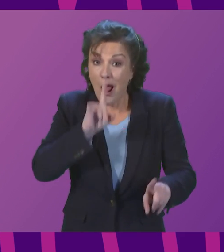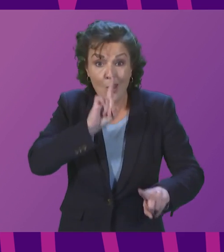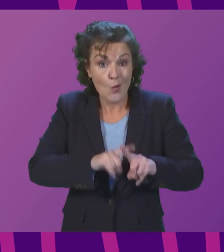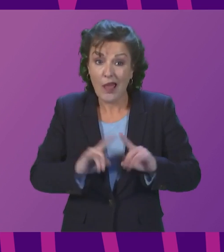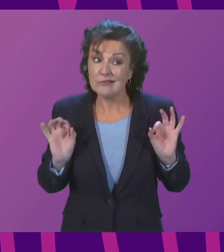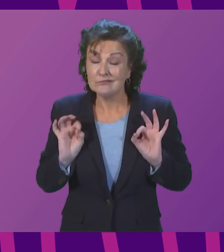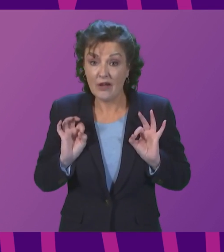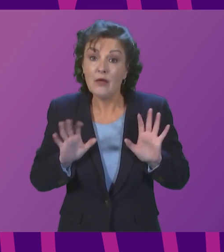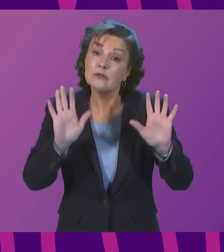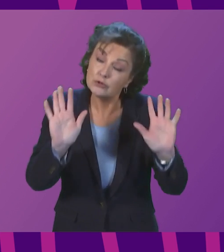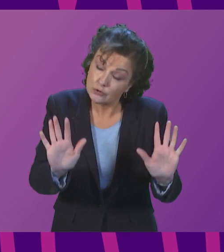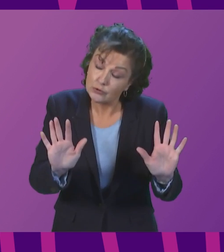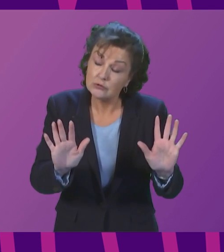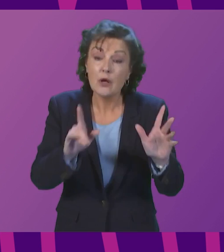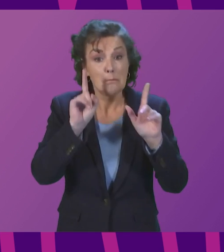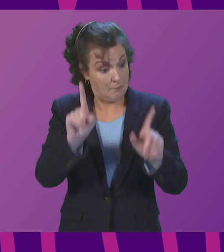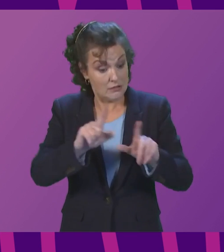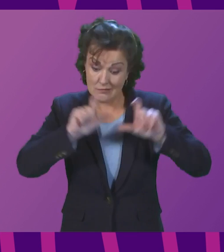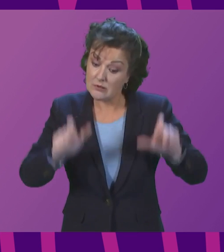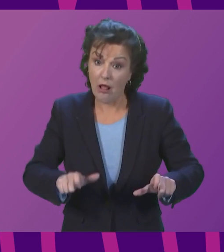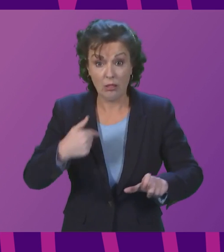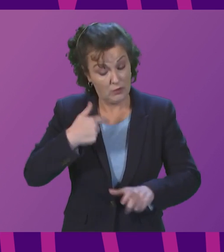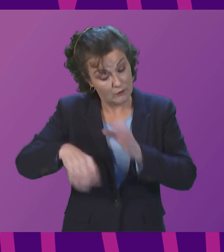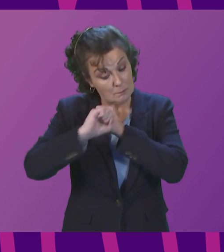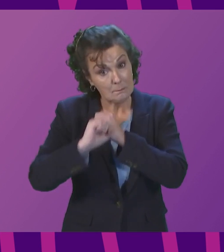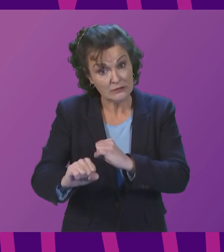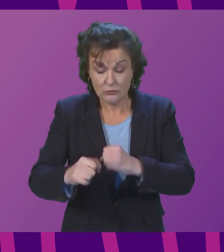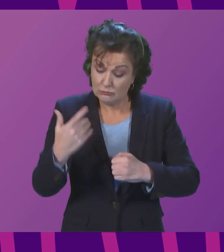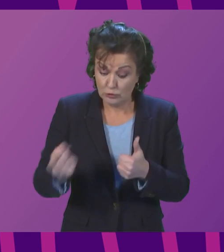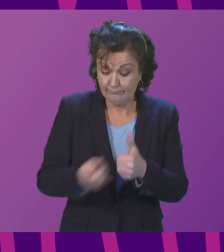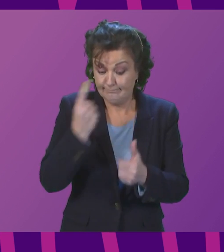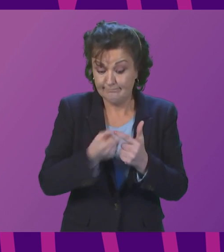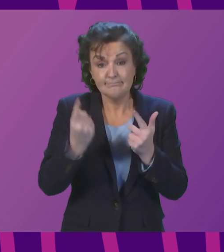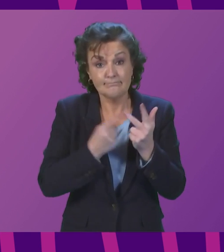Notwithstanding that, we have committed—and stand by the commitment—to deliver an additional